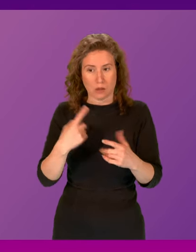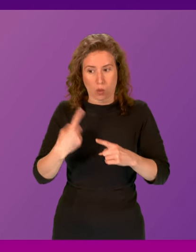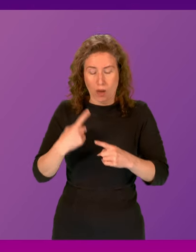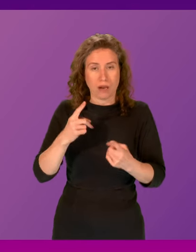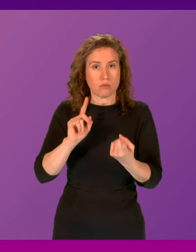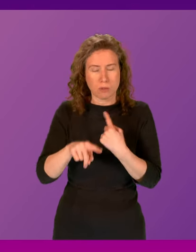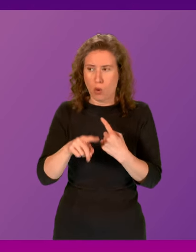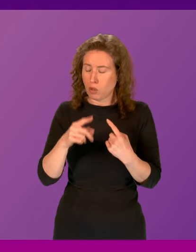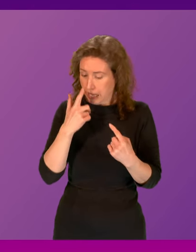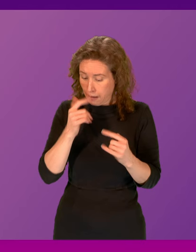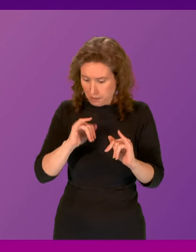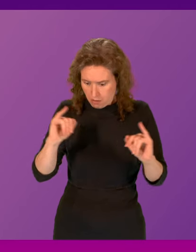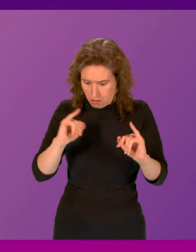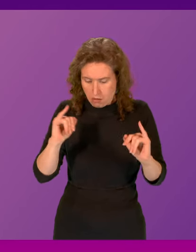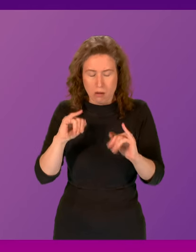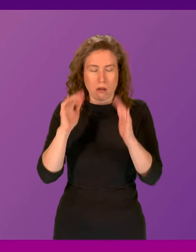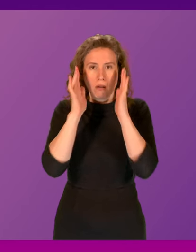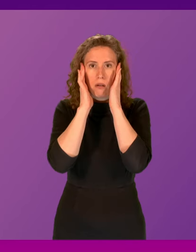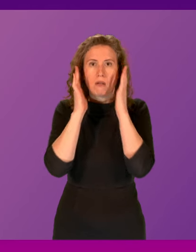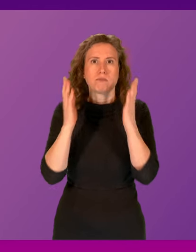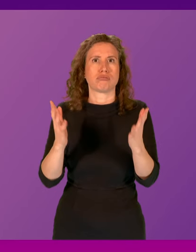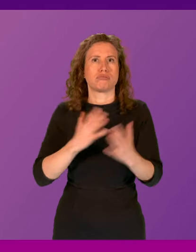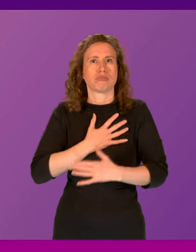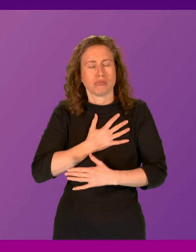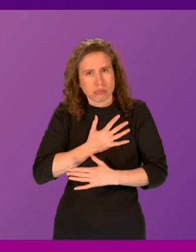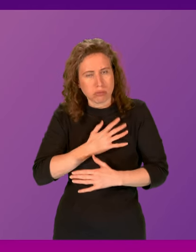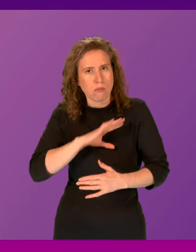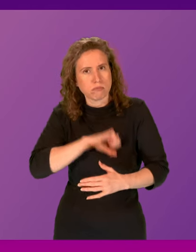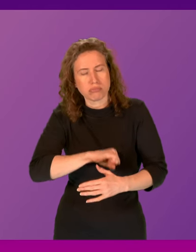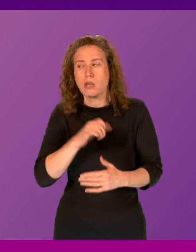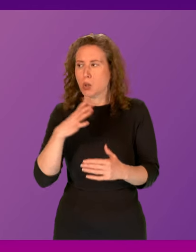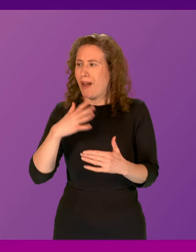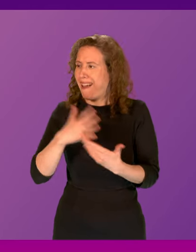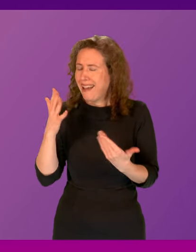be absolutely devastating, and I share the desire for any action that could prevent it.